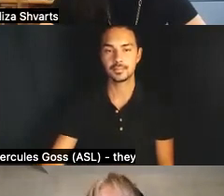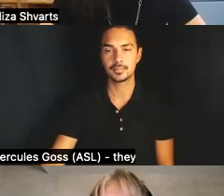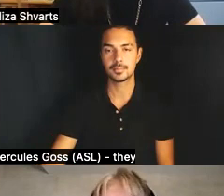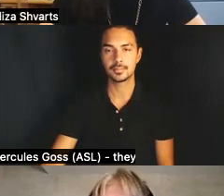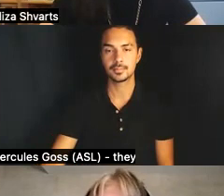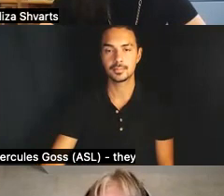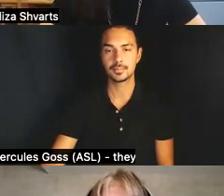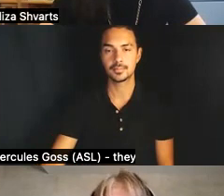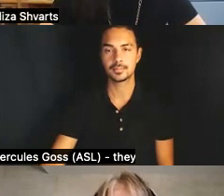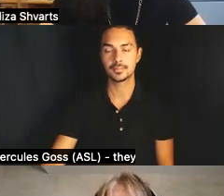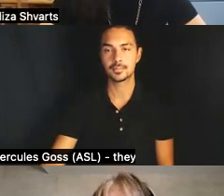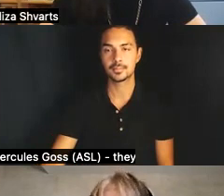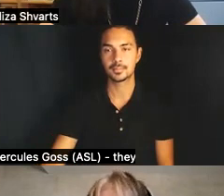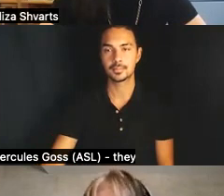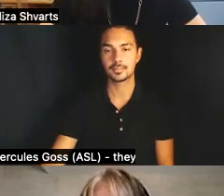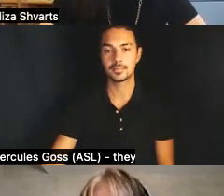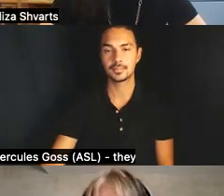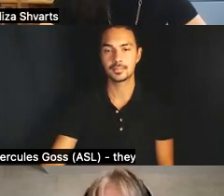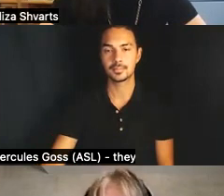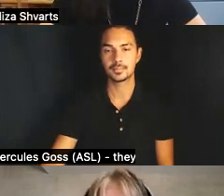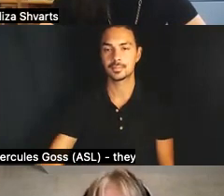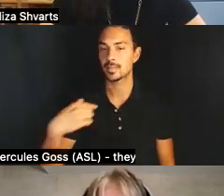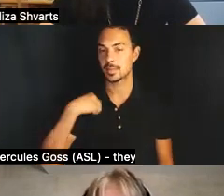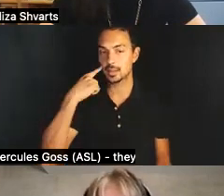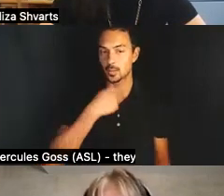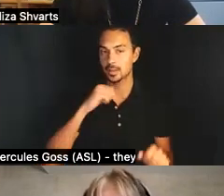Alright.